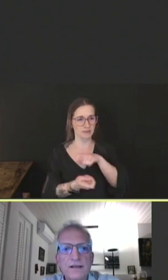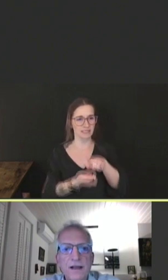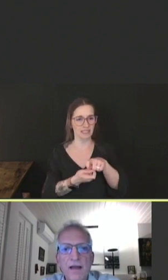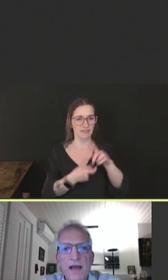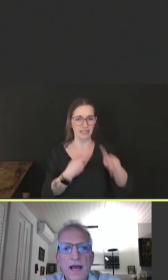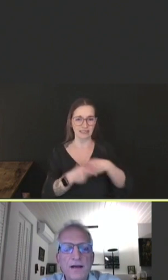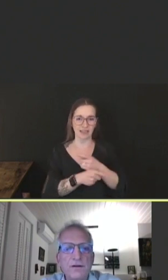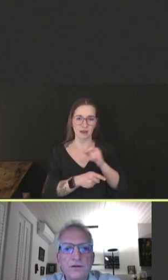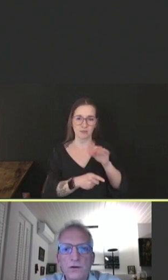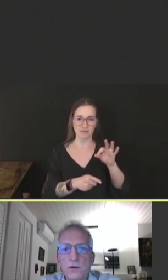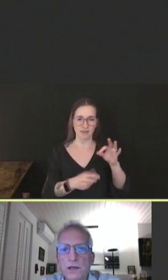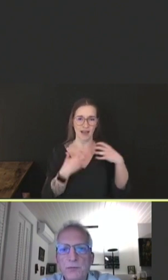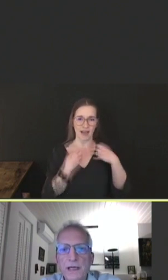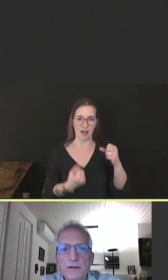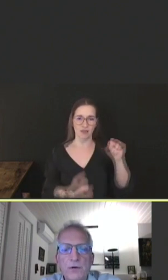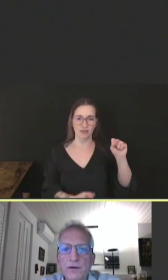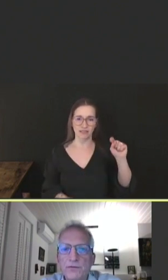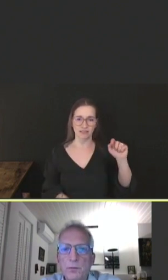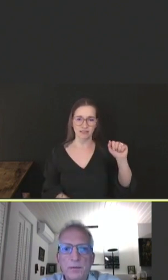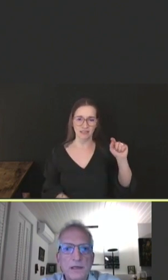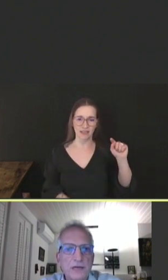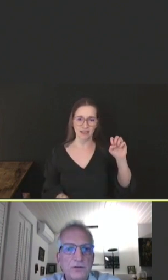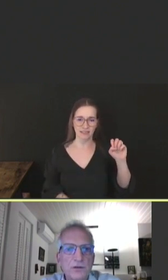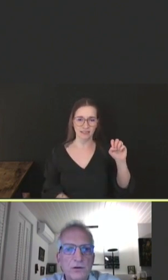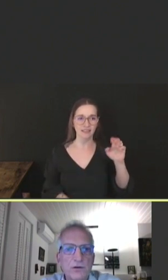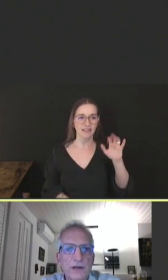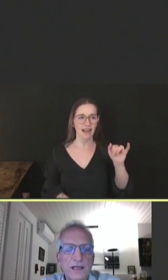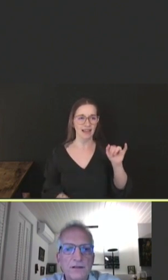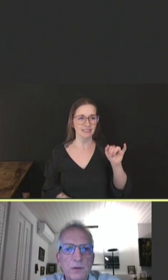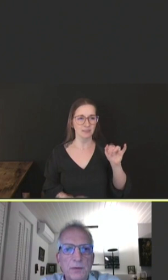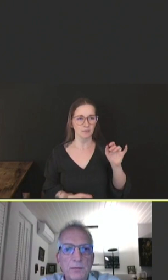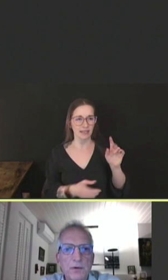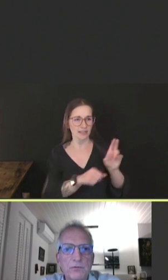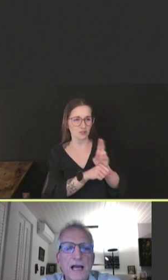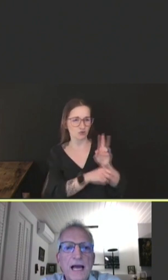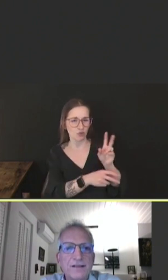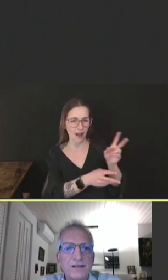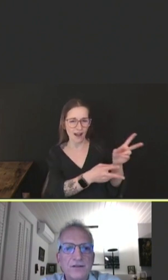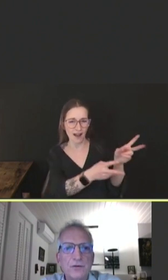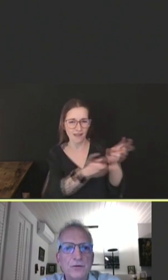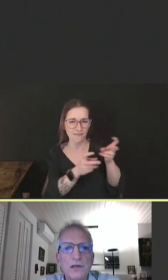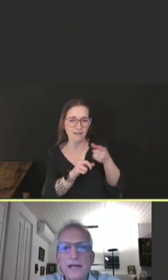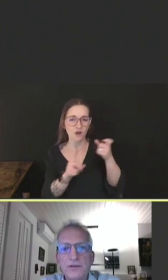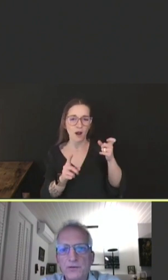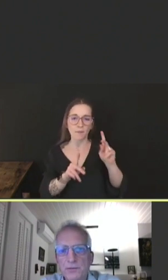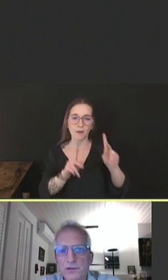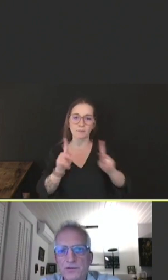and those have been derived from population surveys where people react to lay descriptions